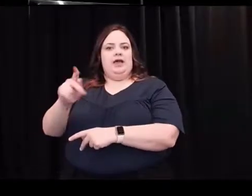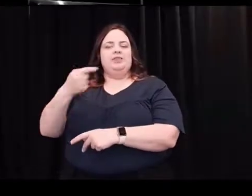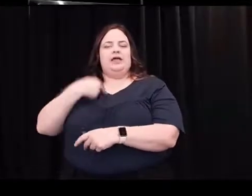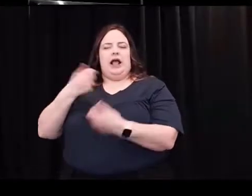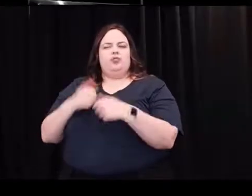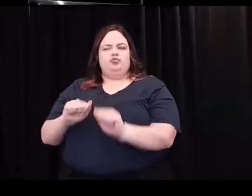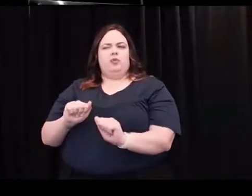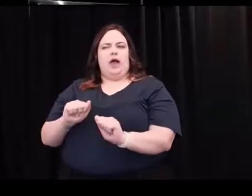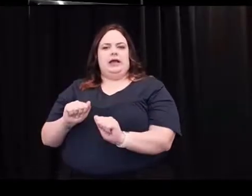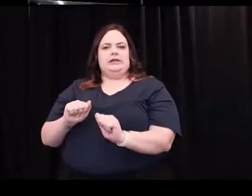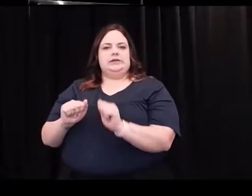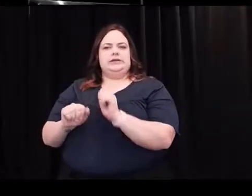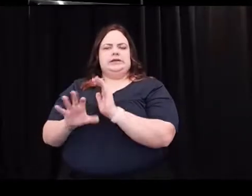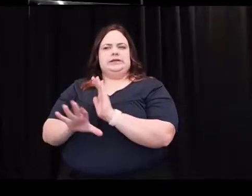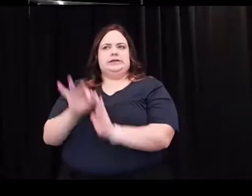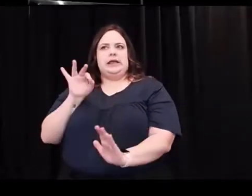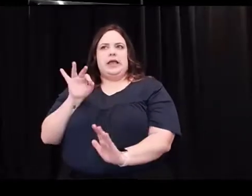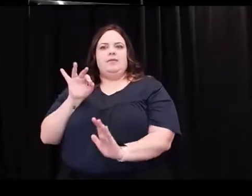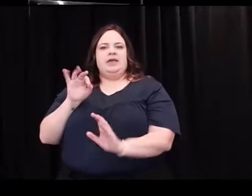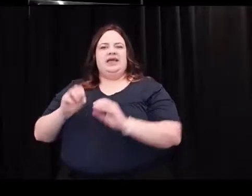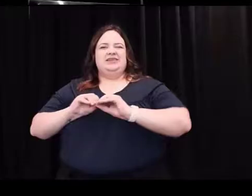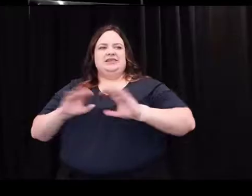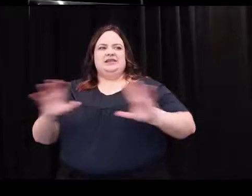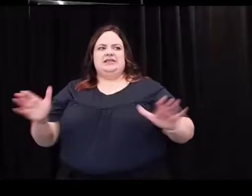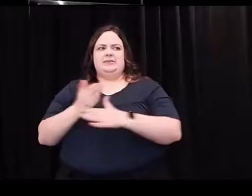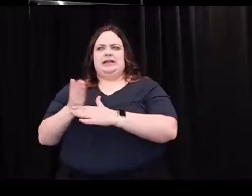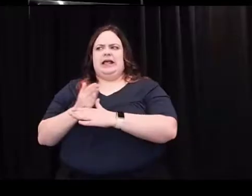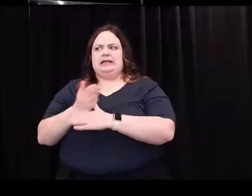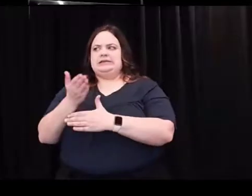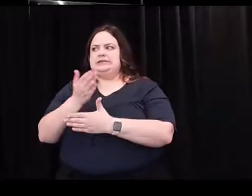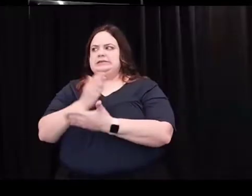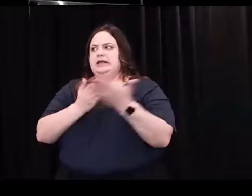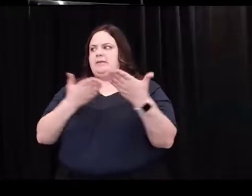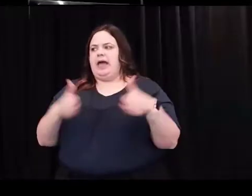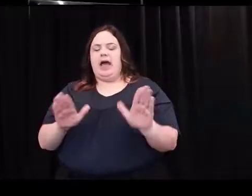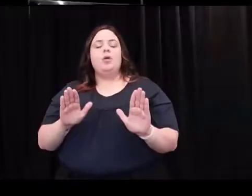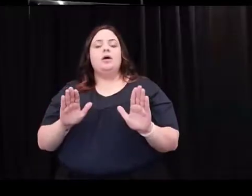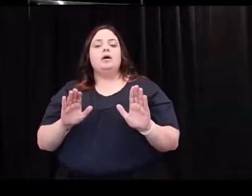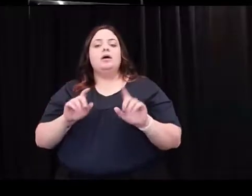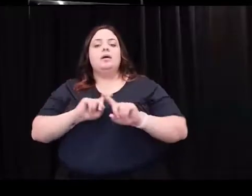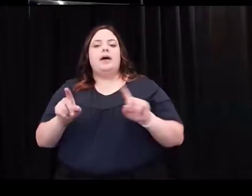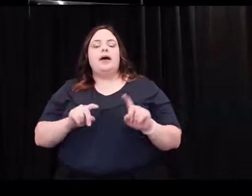up and then like disseminate somehow. That's another plain language resource